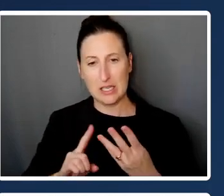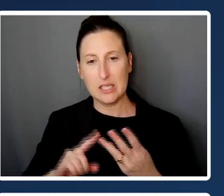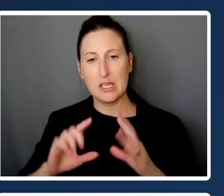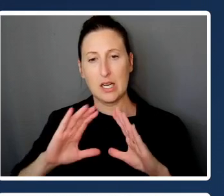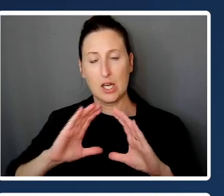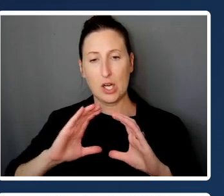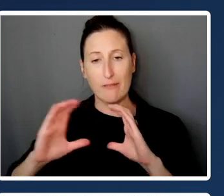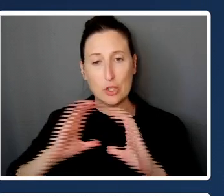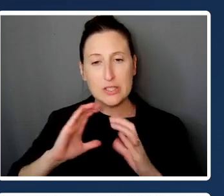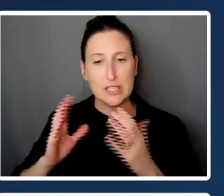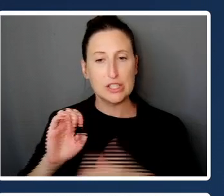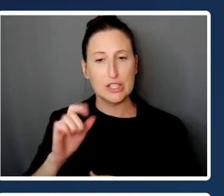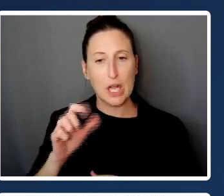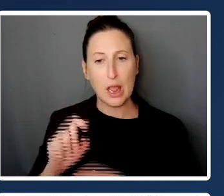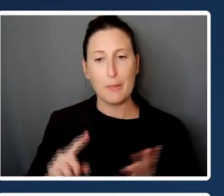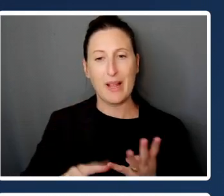Here, you see that after the interviews,